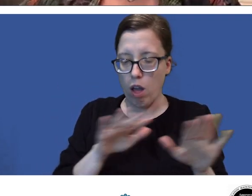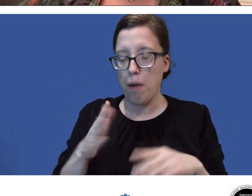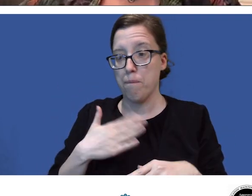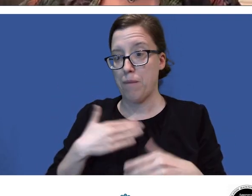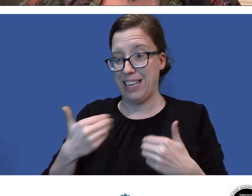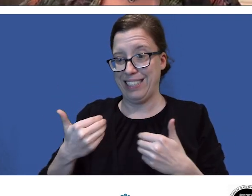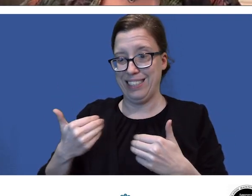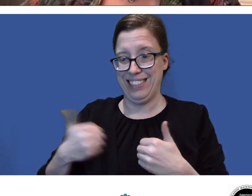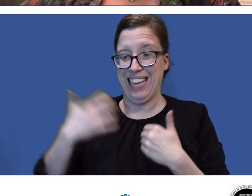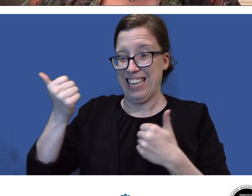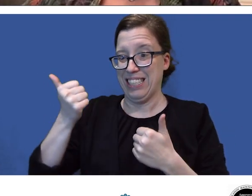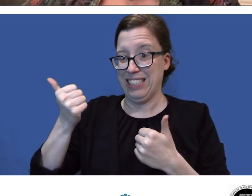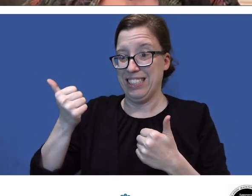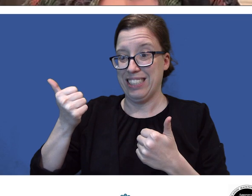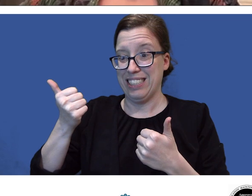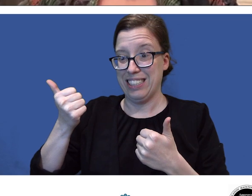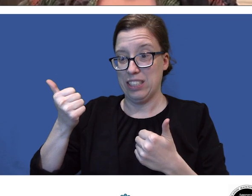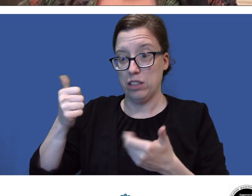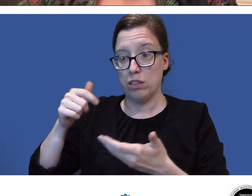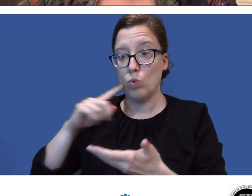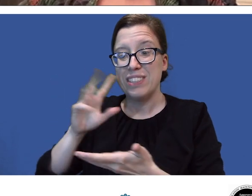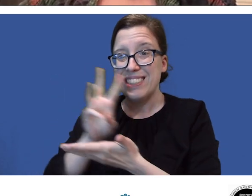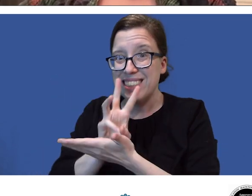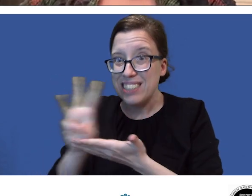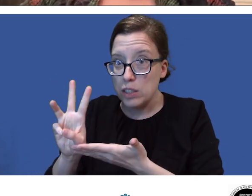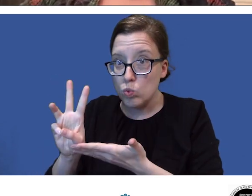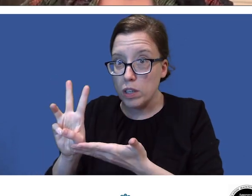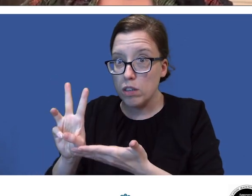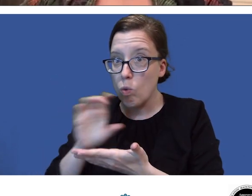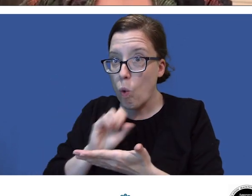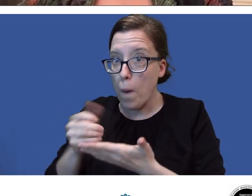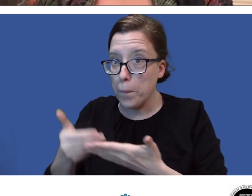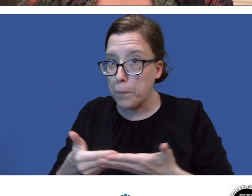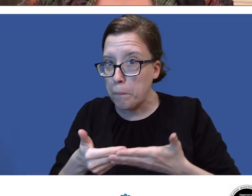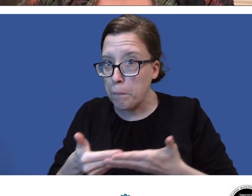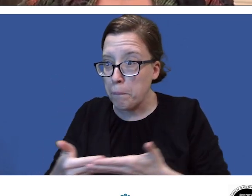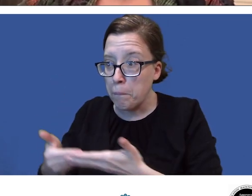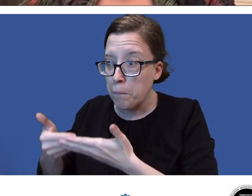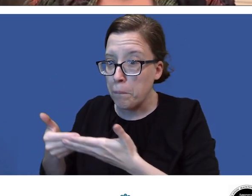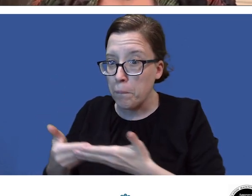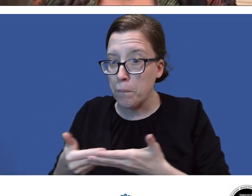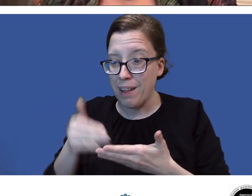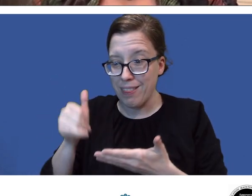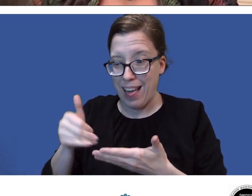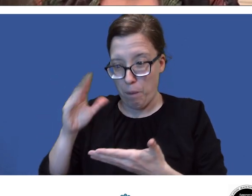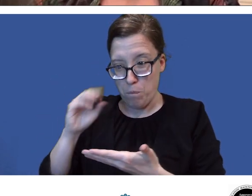My youngest learner was six weeks old. And that was the little dude that got me